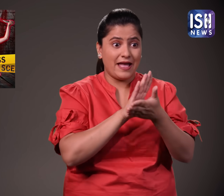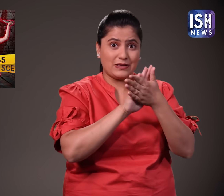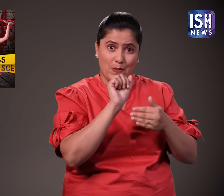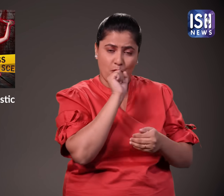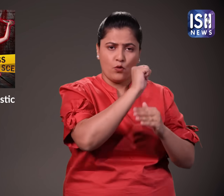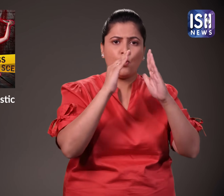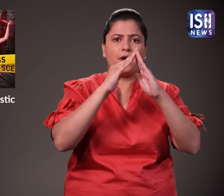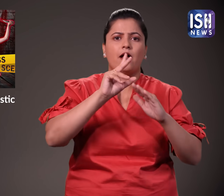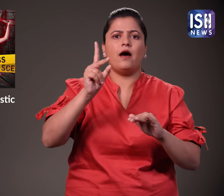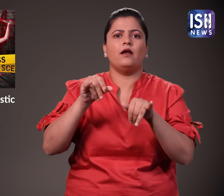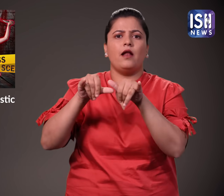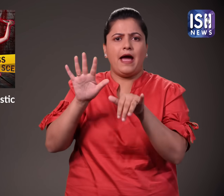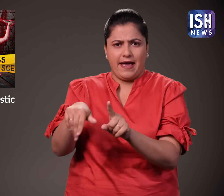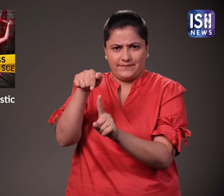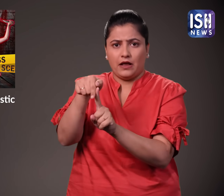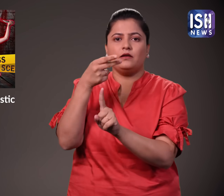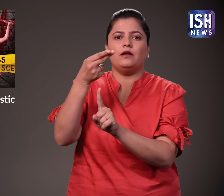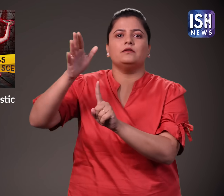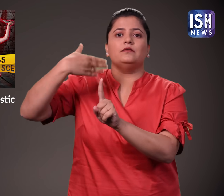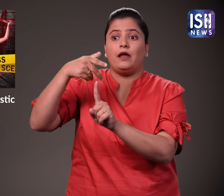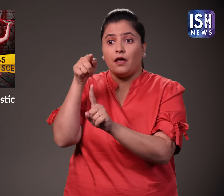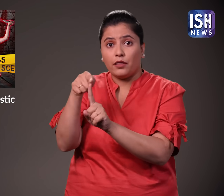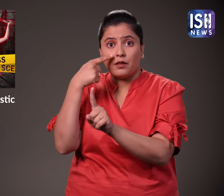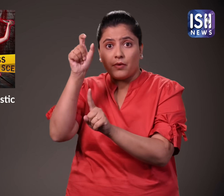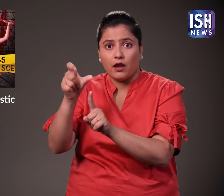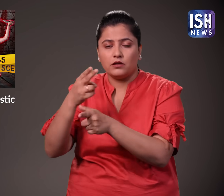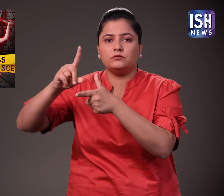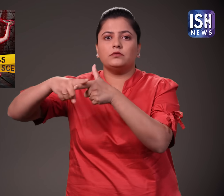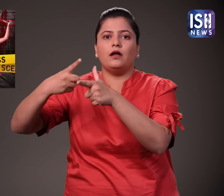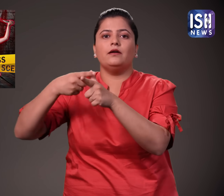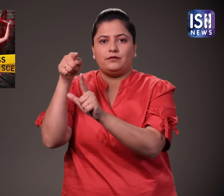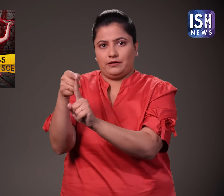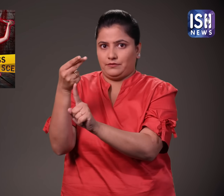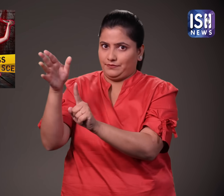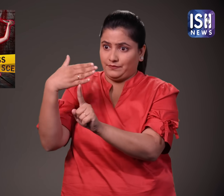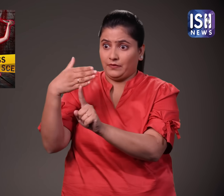Hardeep had rented out his home and Jagdeep was the tenant.